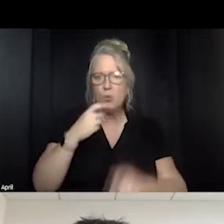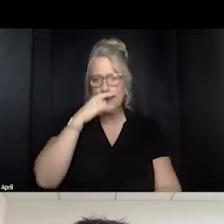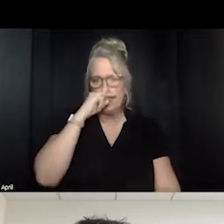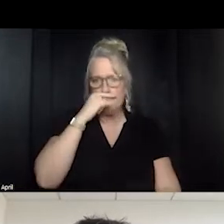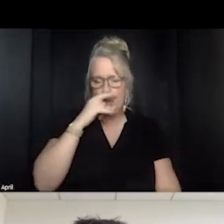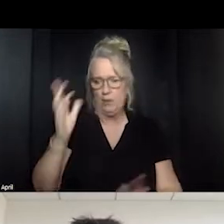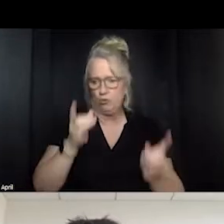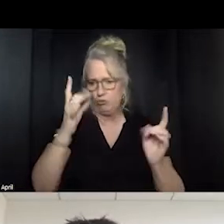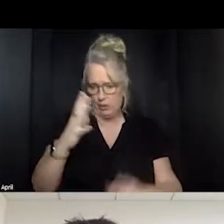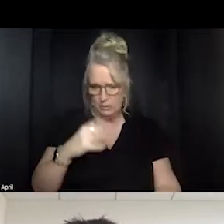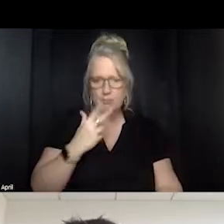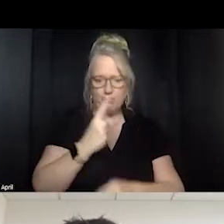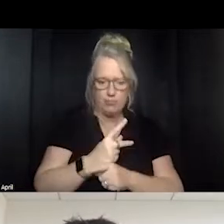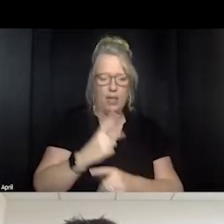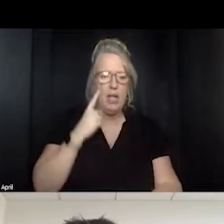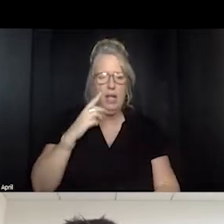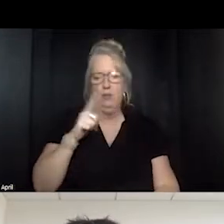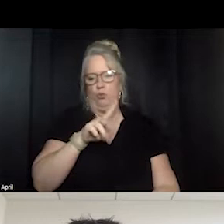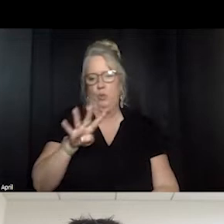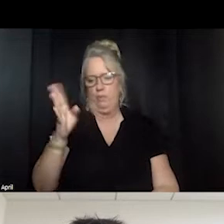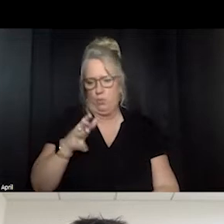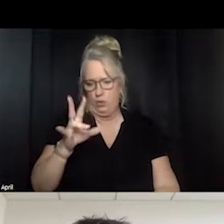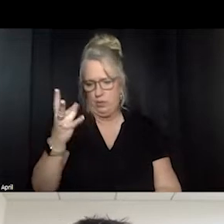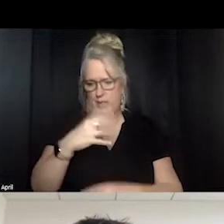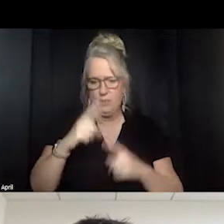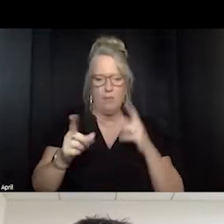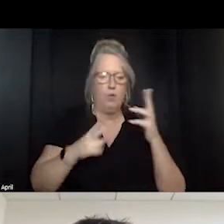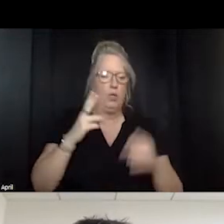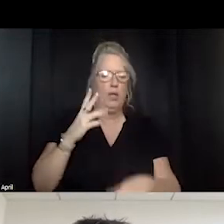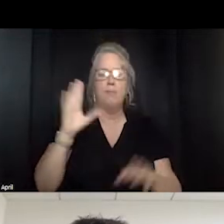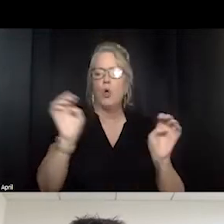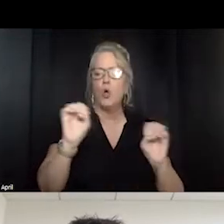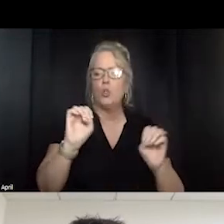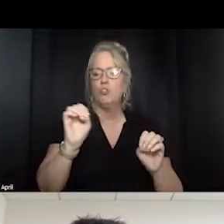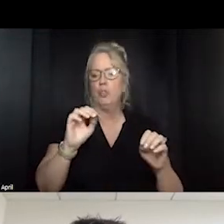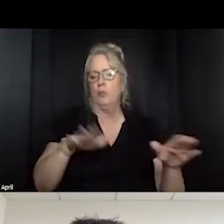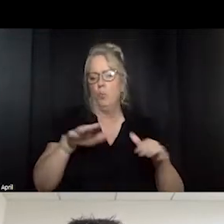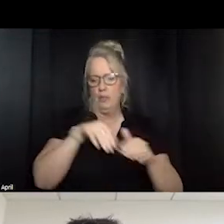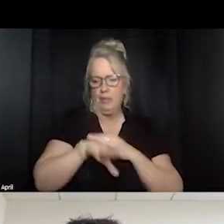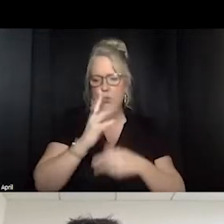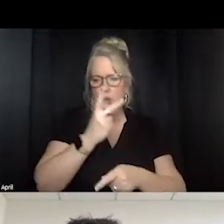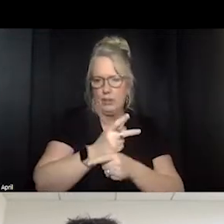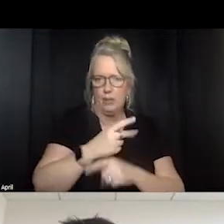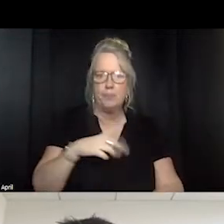CARE AS WELL AS KIND OF A 24/7, URGENT WALK IN CARE SET UP. AND WE HAVE HELPED CLOSE TO 5,000